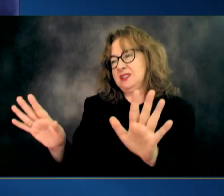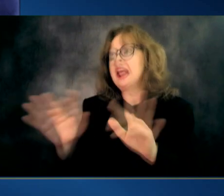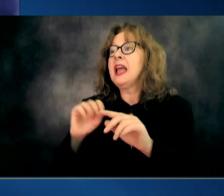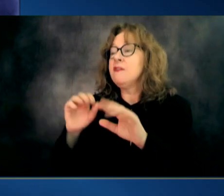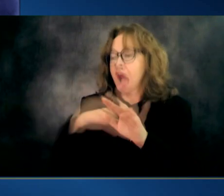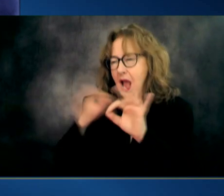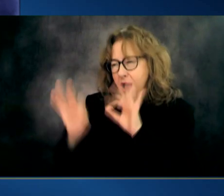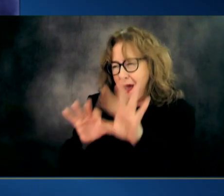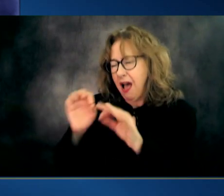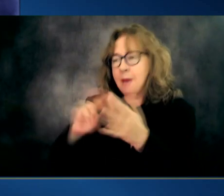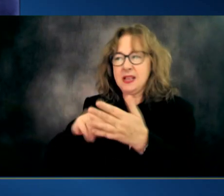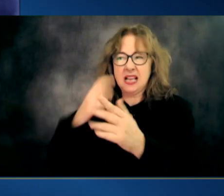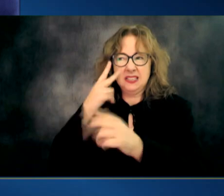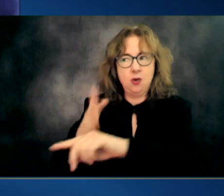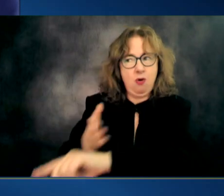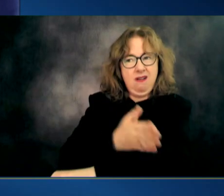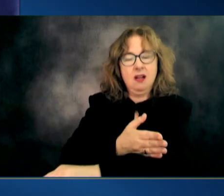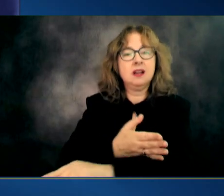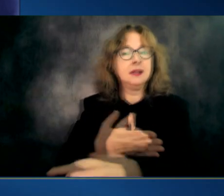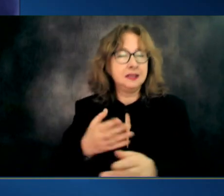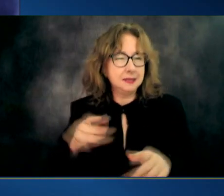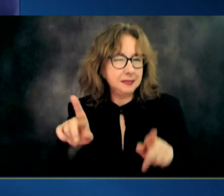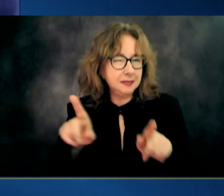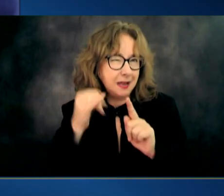CMH, HRSA. So, I have comments.